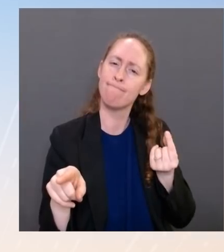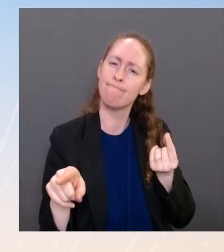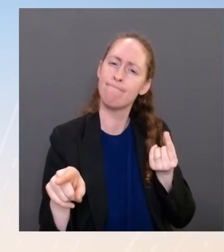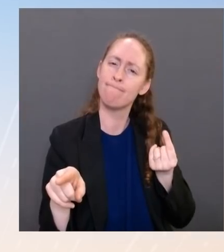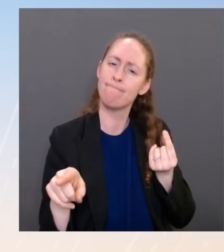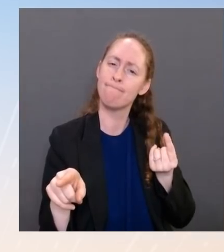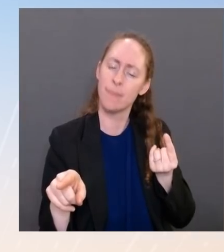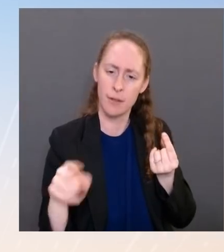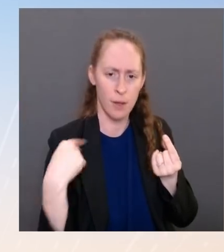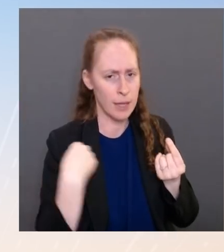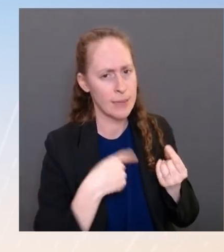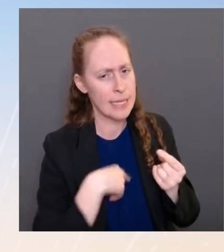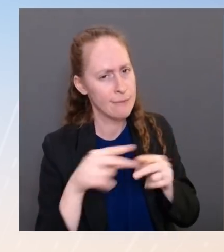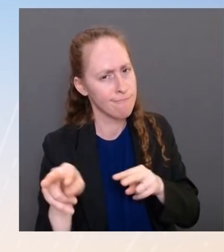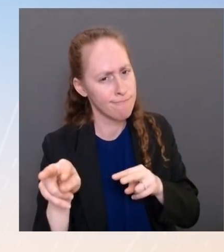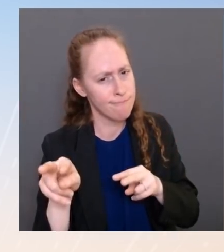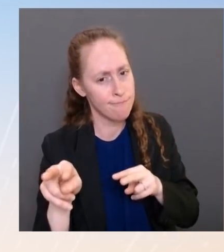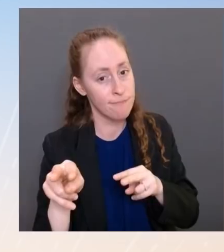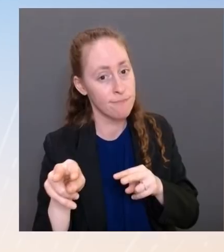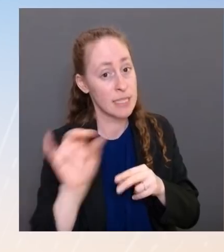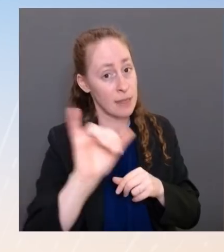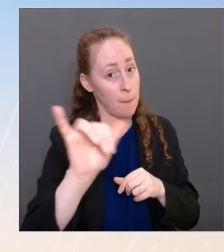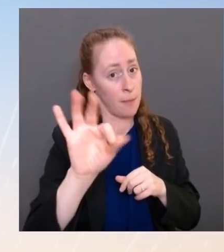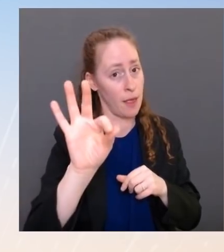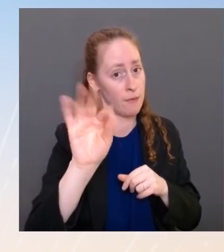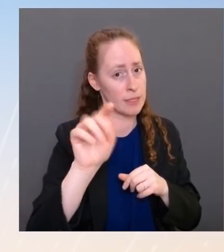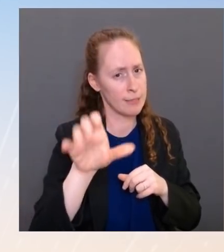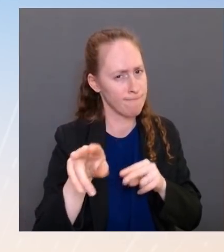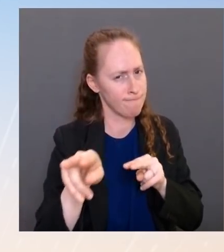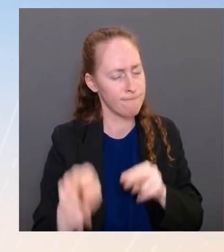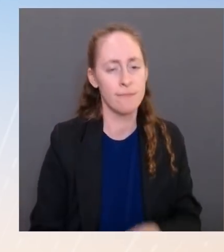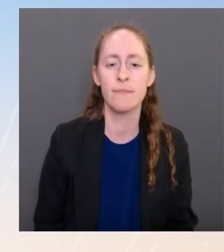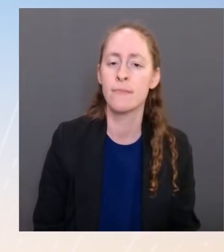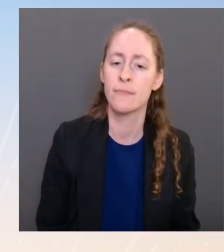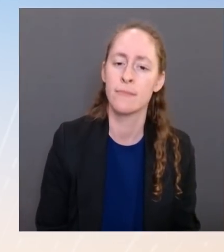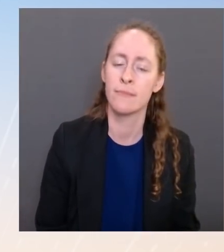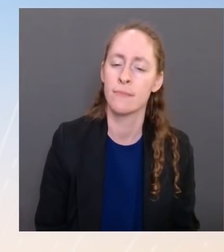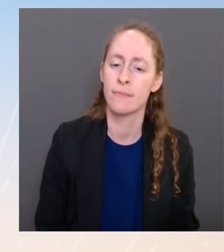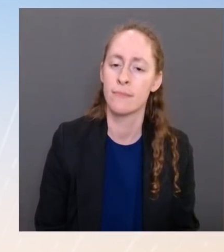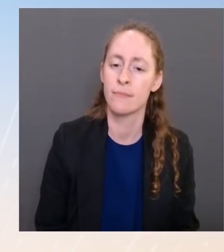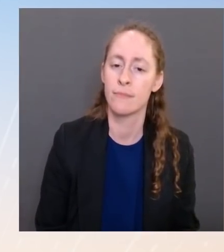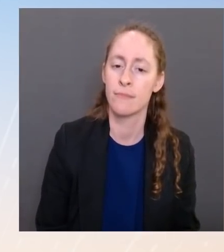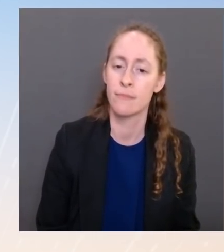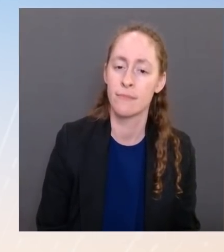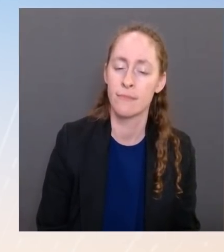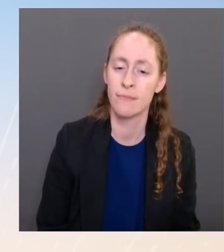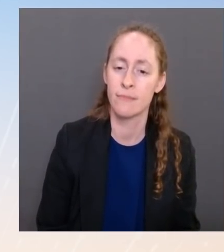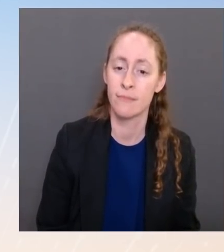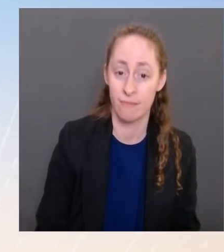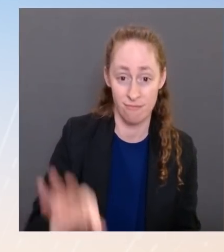that they're actually investigating that? Ms. Psaki: Again, you'd have to speak to them. They're independent. The President sent a letter.